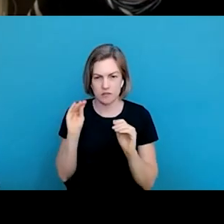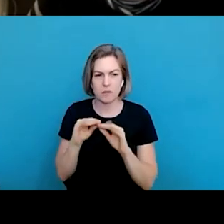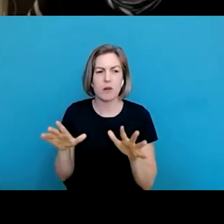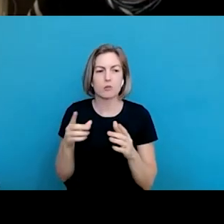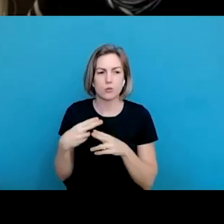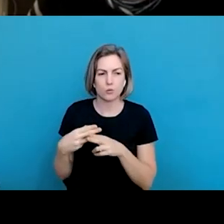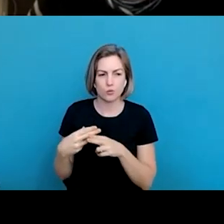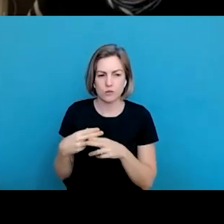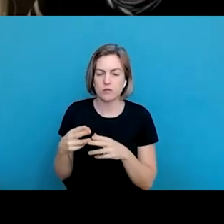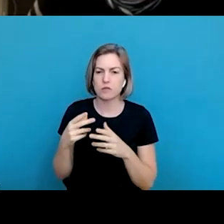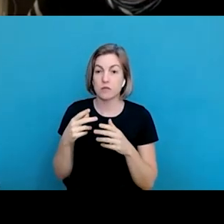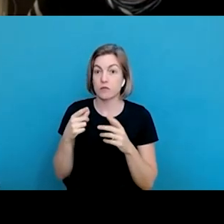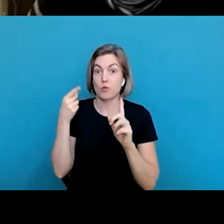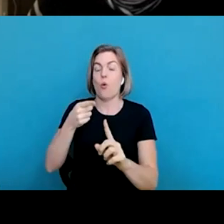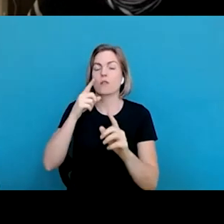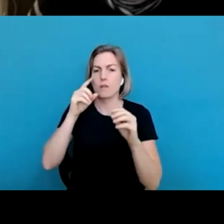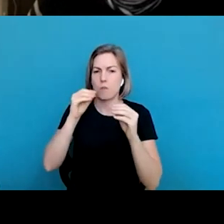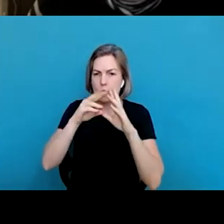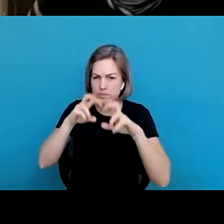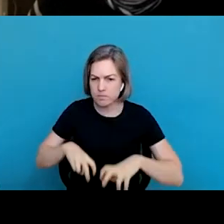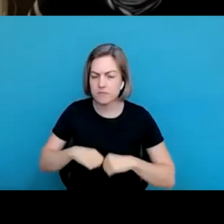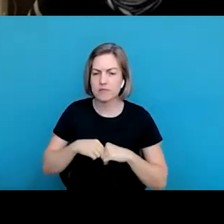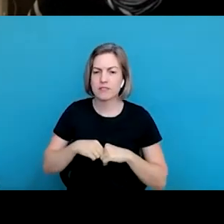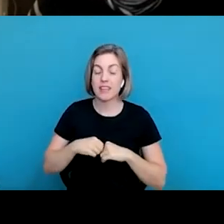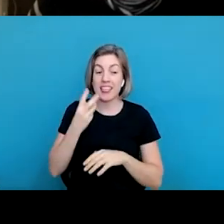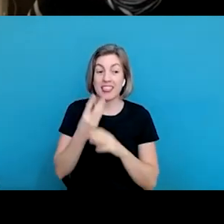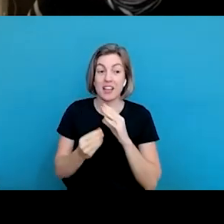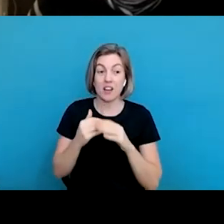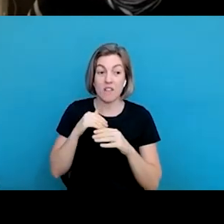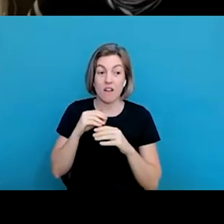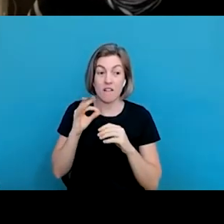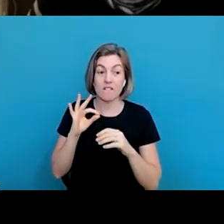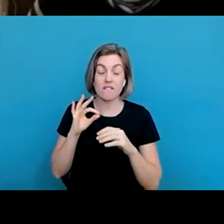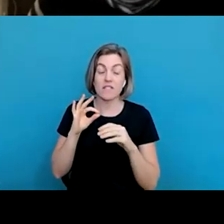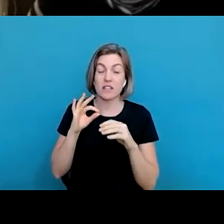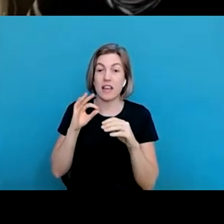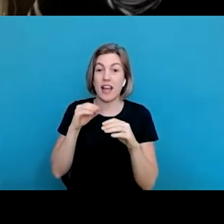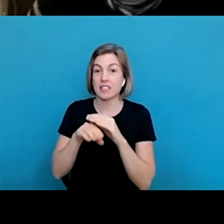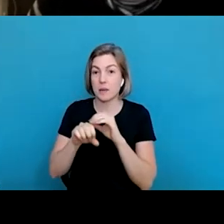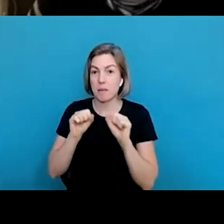is the lack of accessible open source code. Because we have come a long way in the last